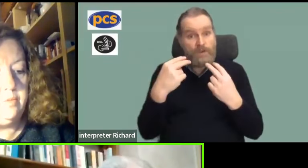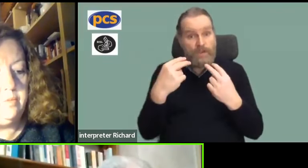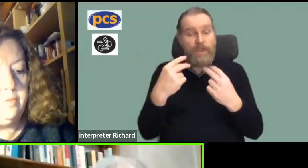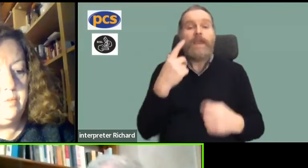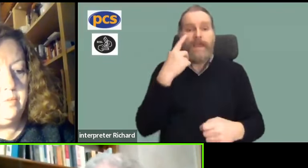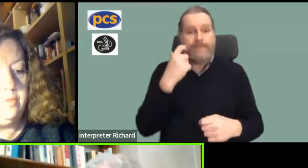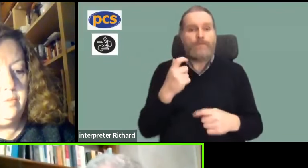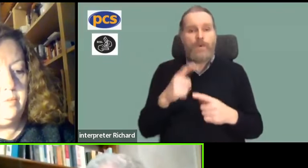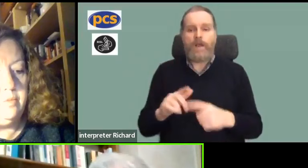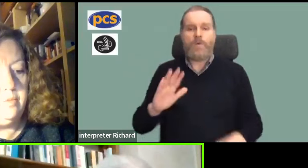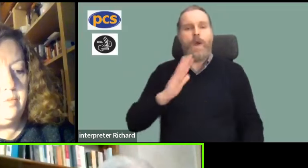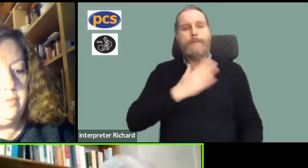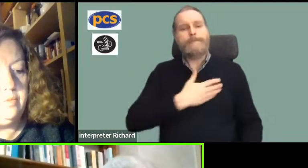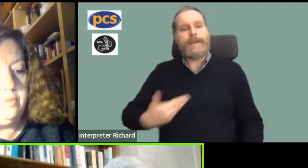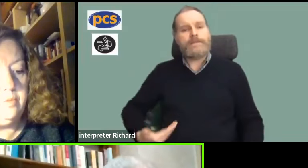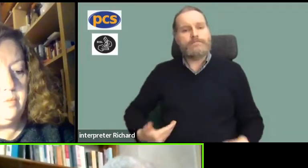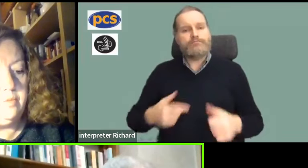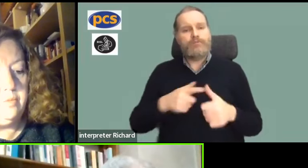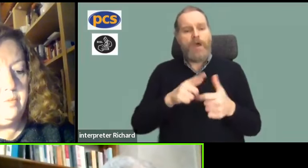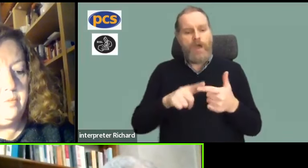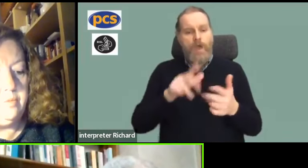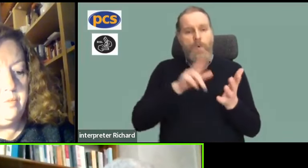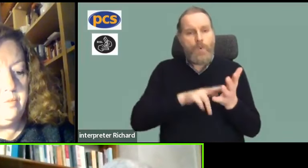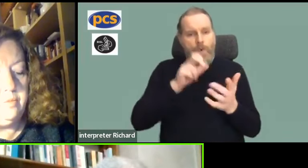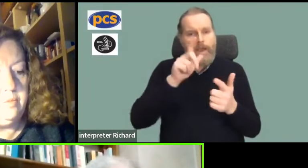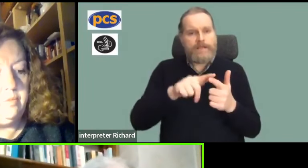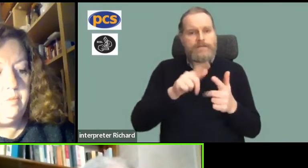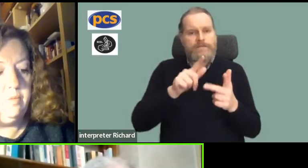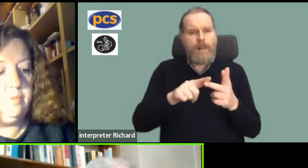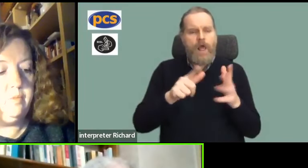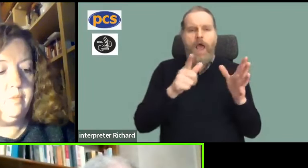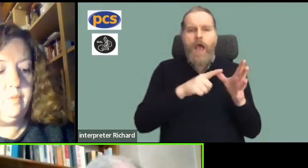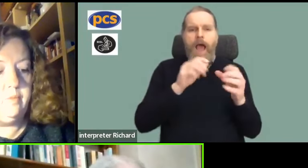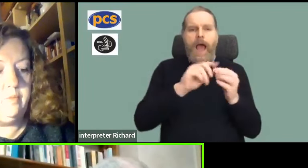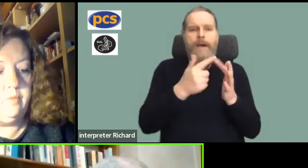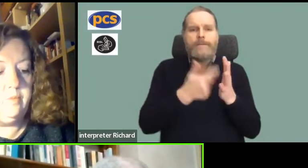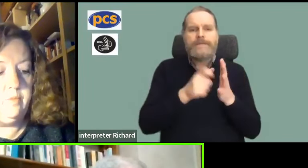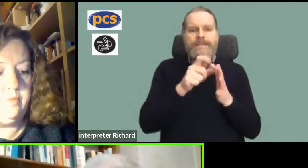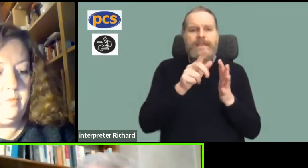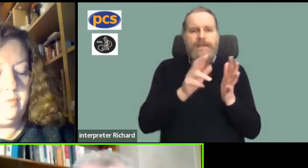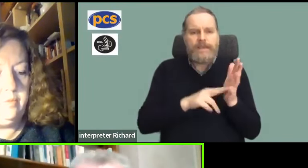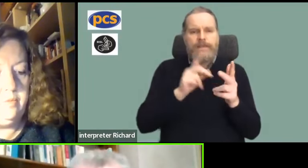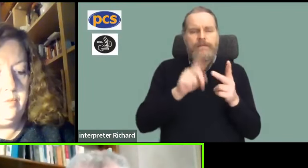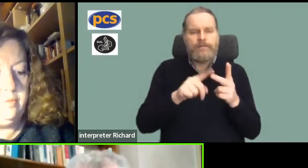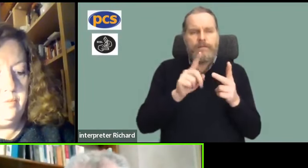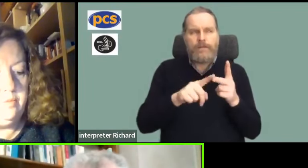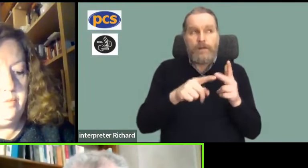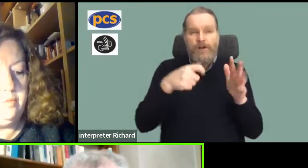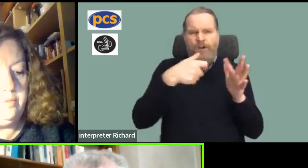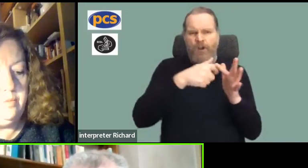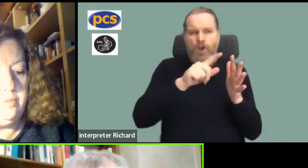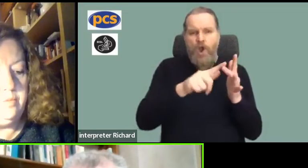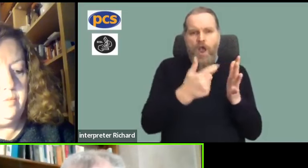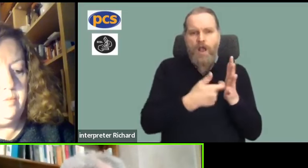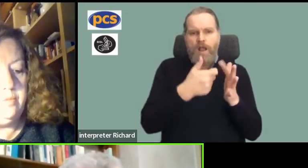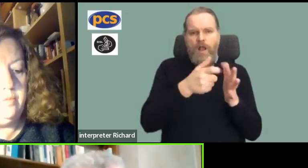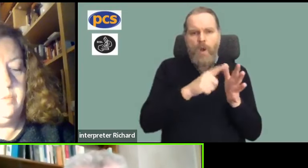on this call who can get on this call who can get to Middlesborough new Castle Dundee ee, e, Aberdeen, Edinburgh Aberdeen, Edinburgh Musselborough, invited ezuela ice, Kcodi